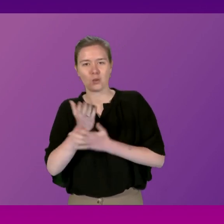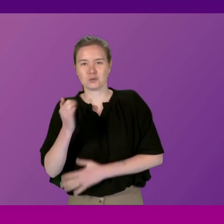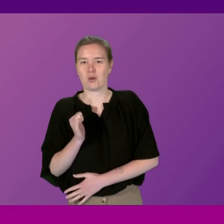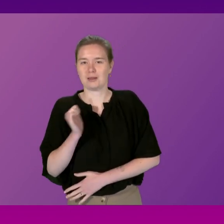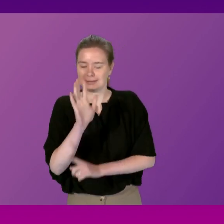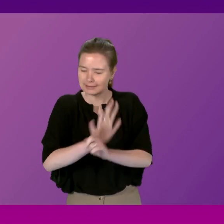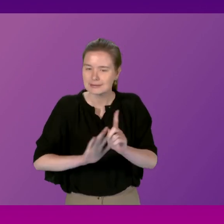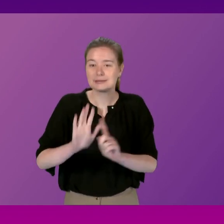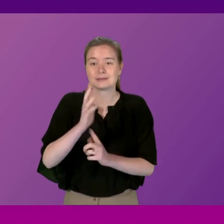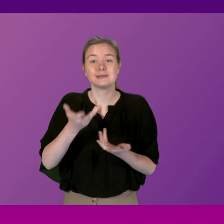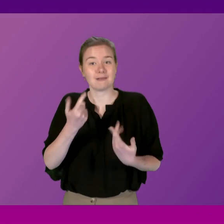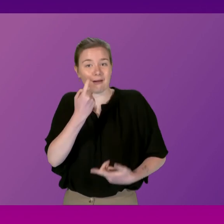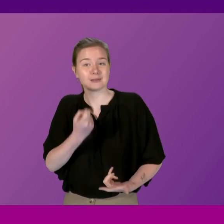today.